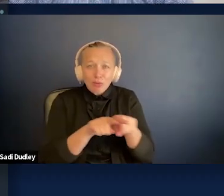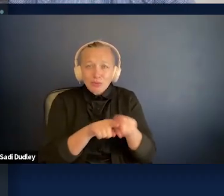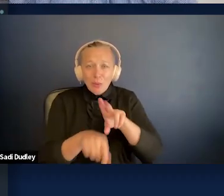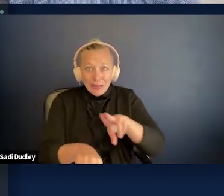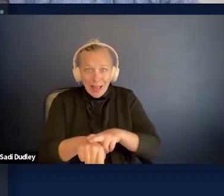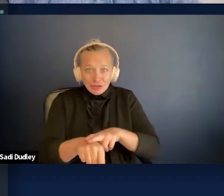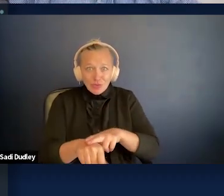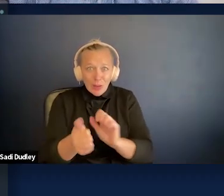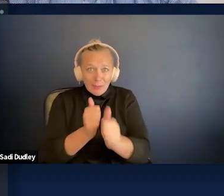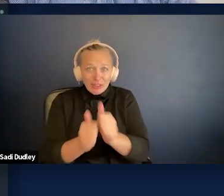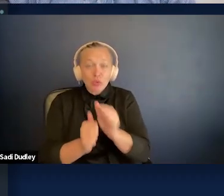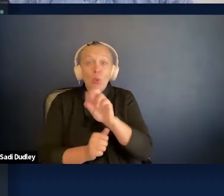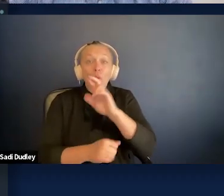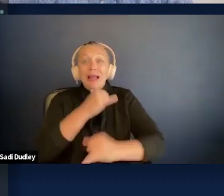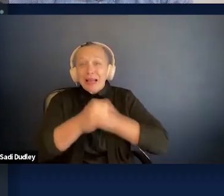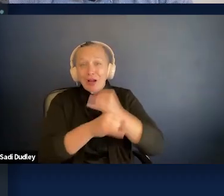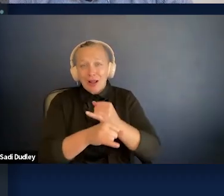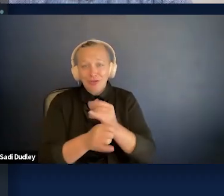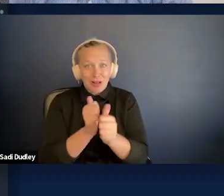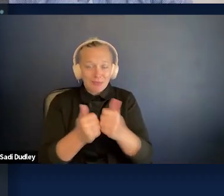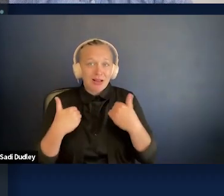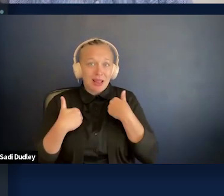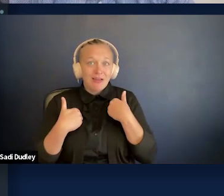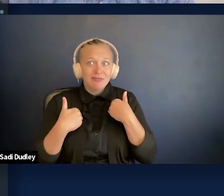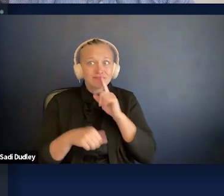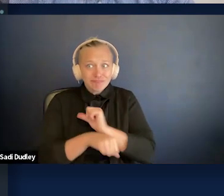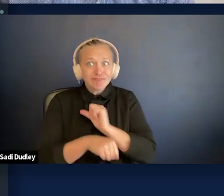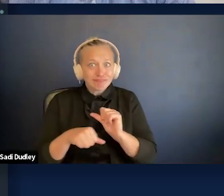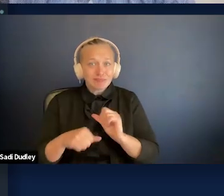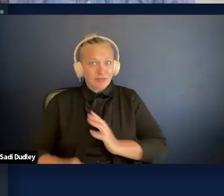very organized and integrated as well.